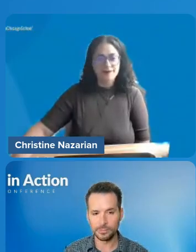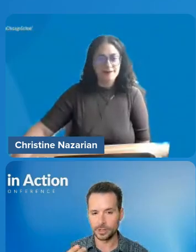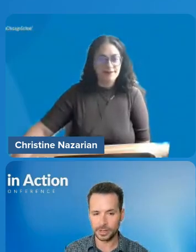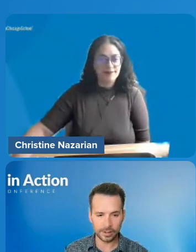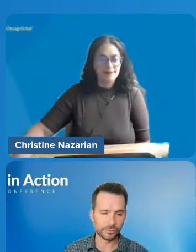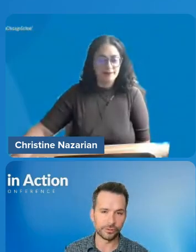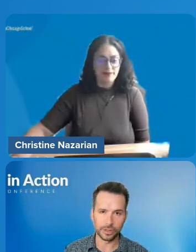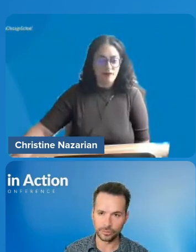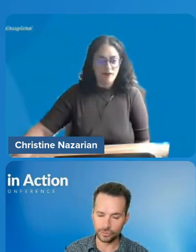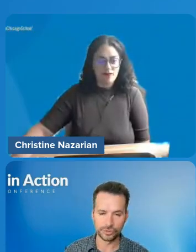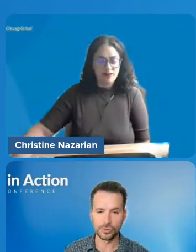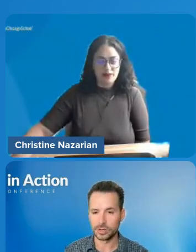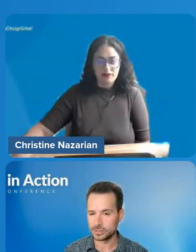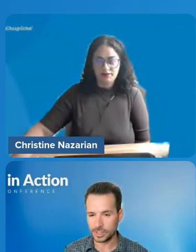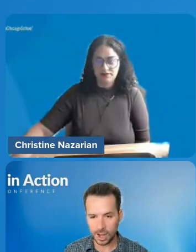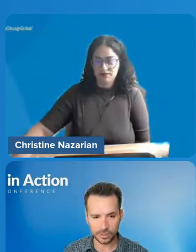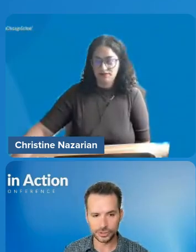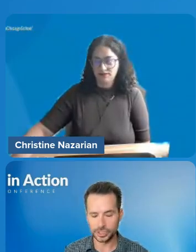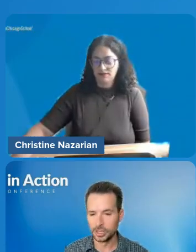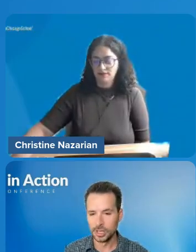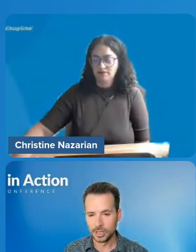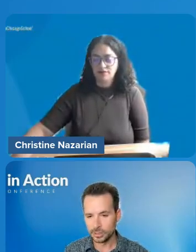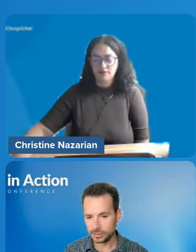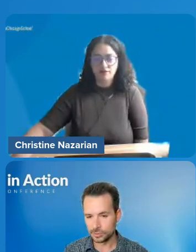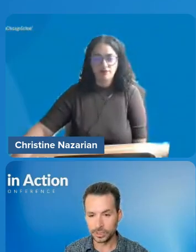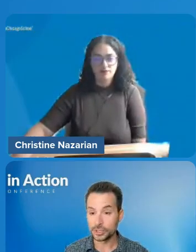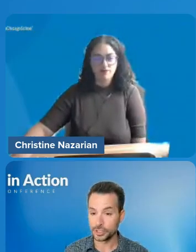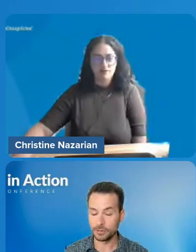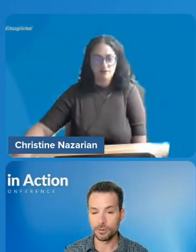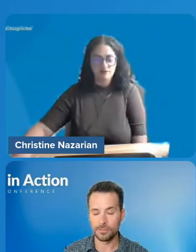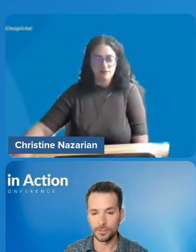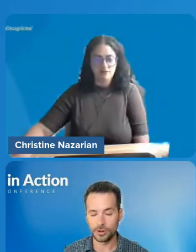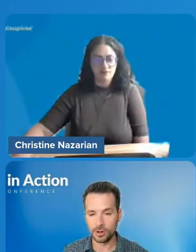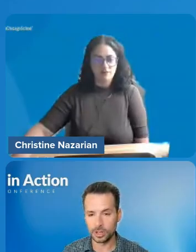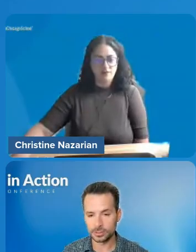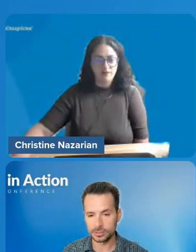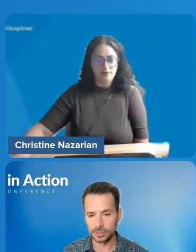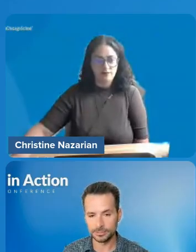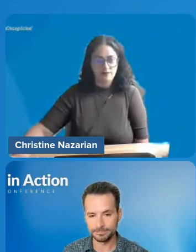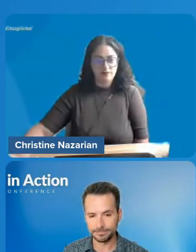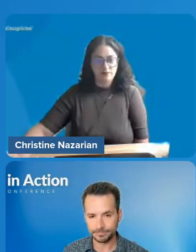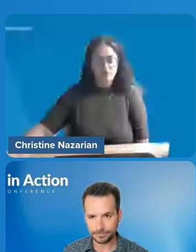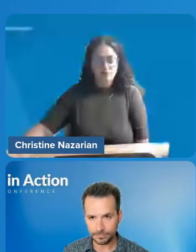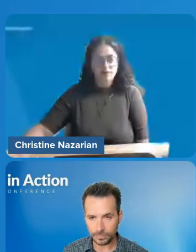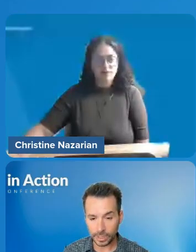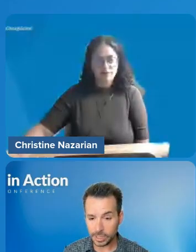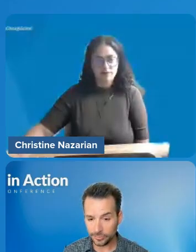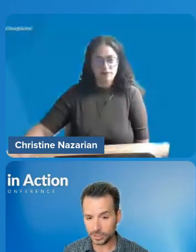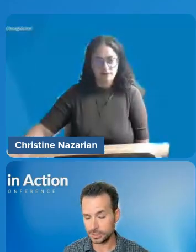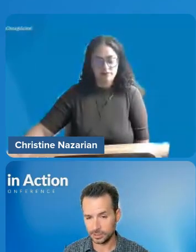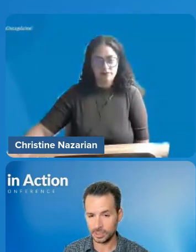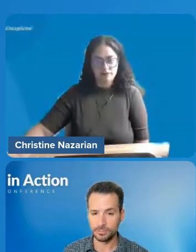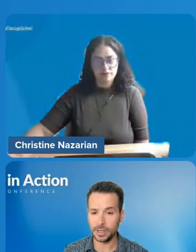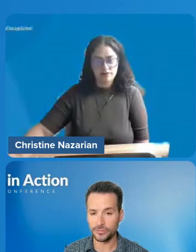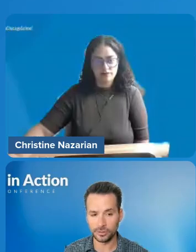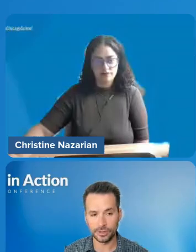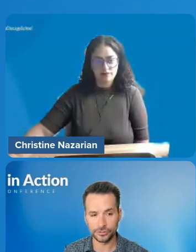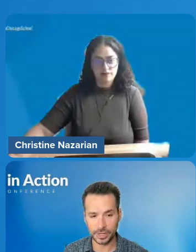but in counseling and social work and psychology. This is really a shared problem across any of us in behavioral health training.